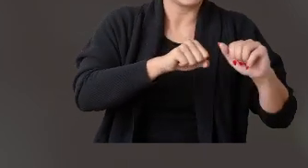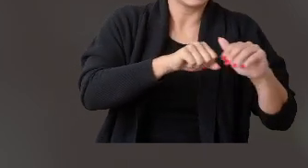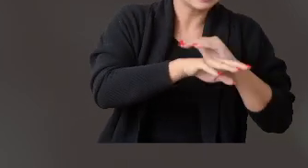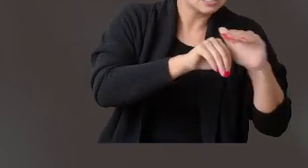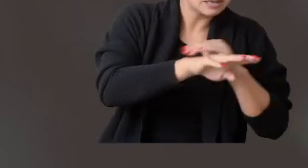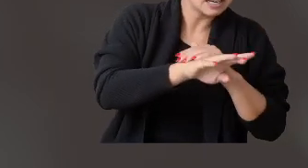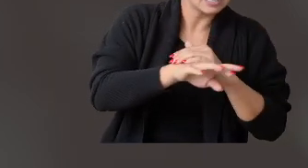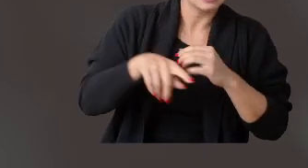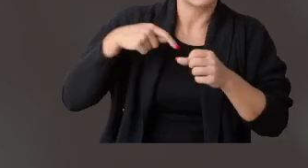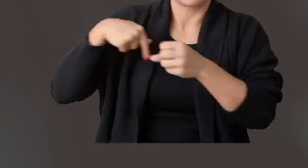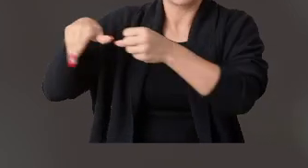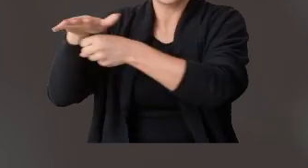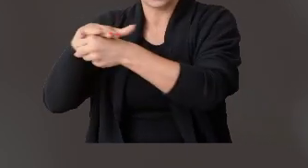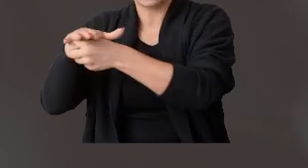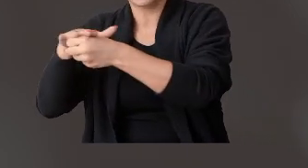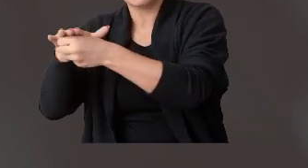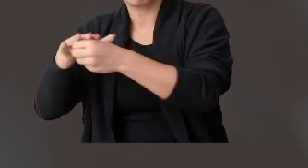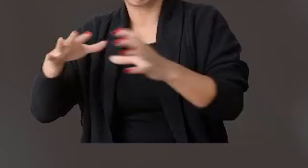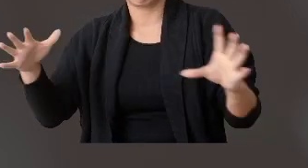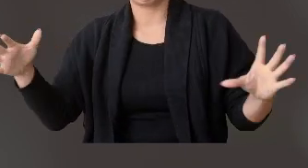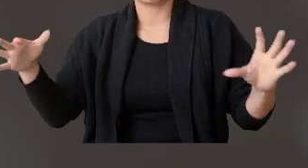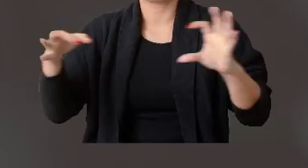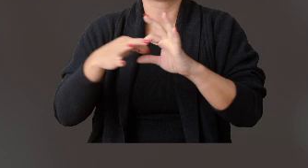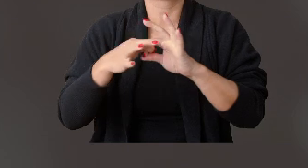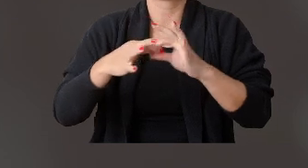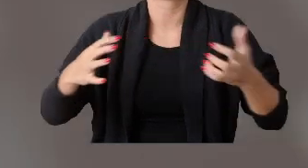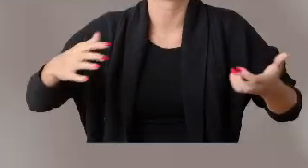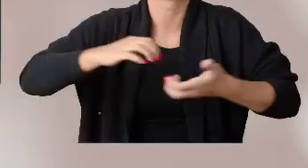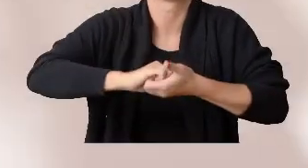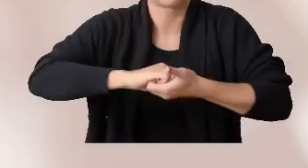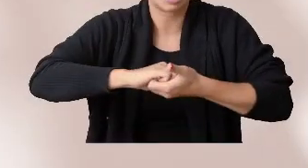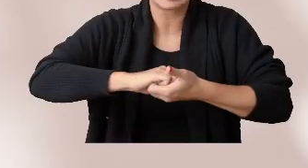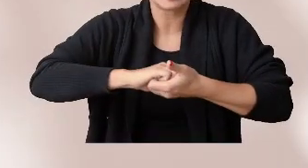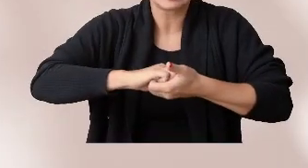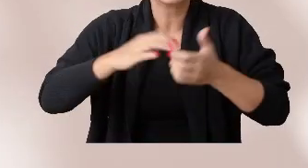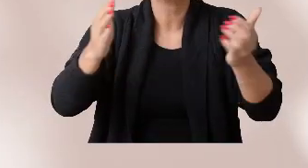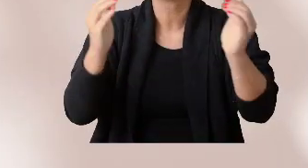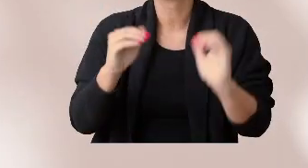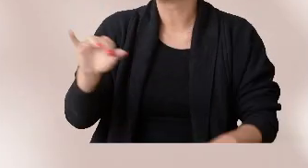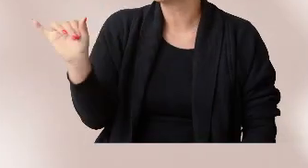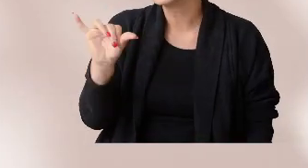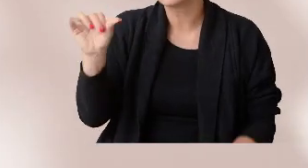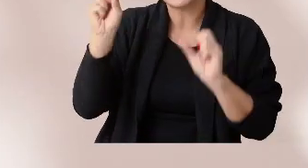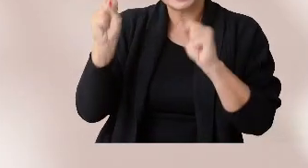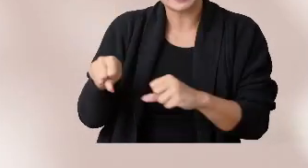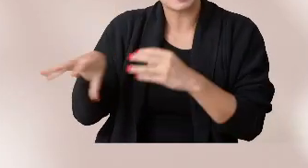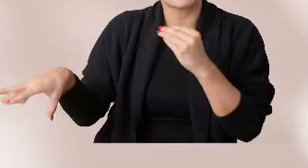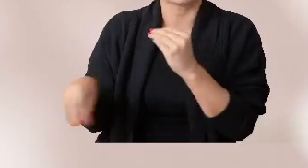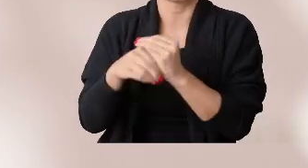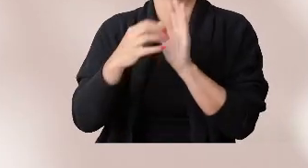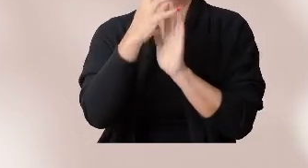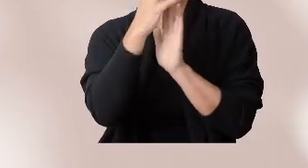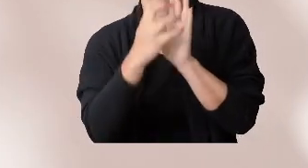between accessibility and localization. On top of that, I can also add transcription.